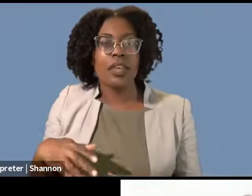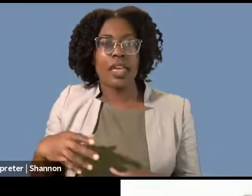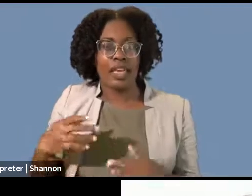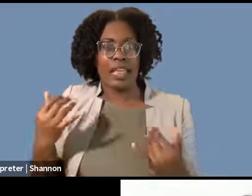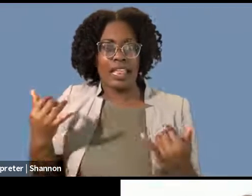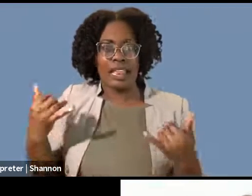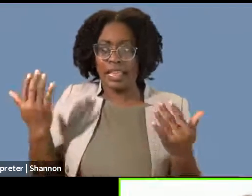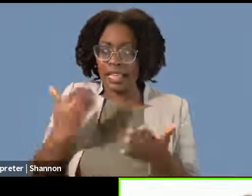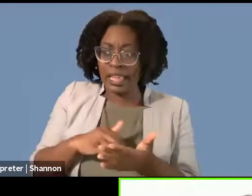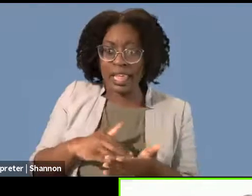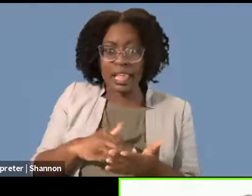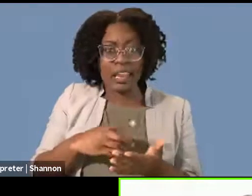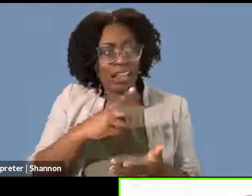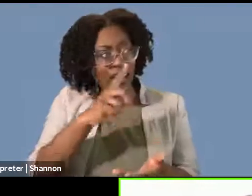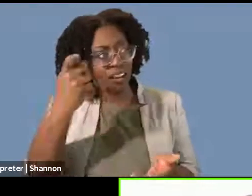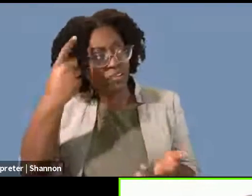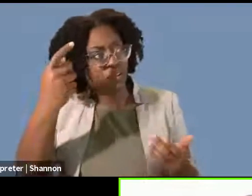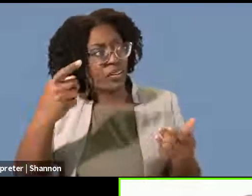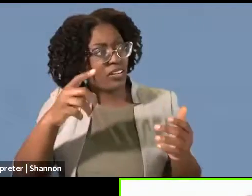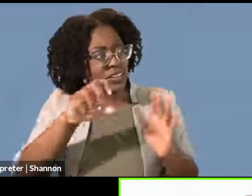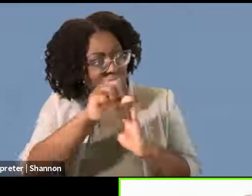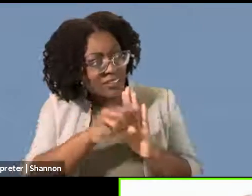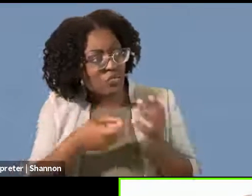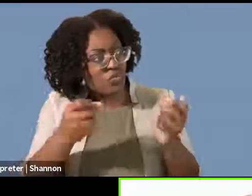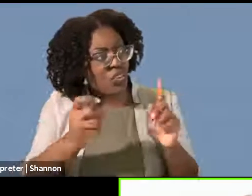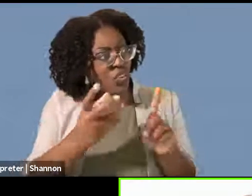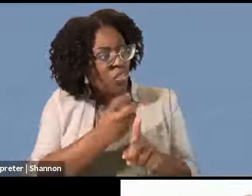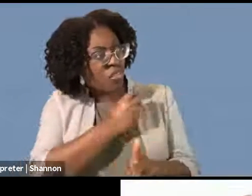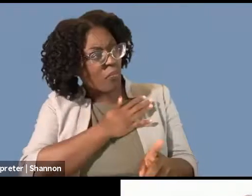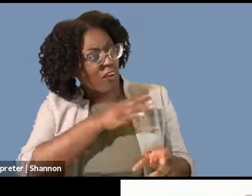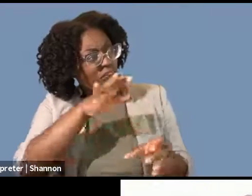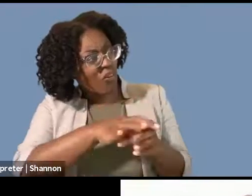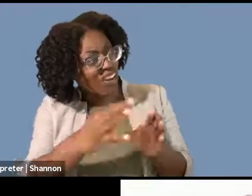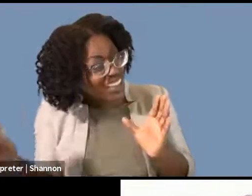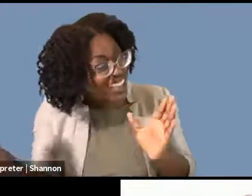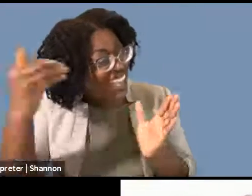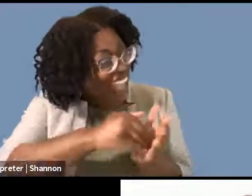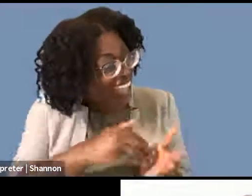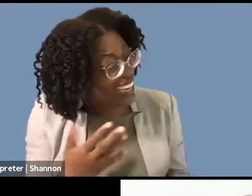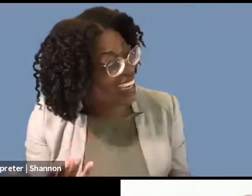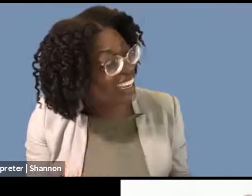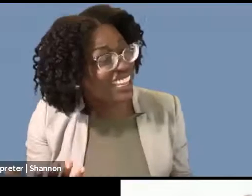and to discount our impact. That's why I was so traumatized by the January 6th